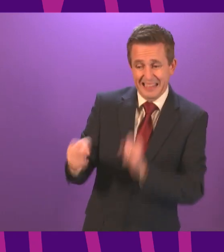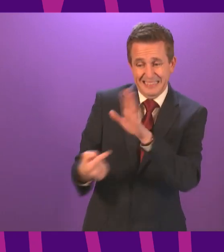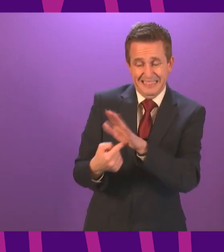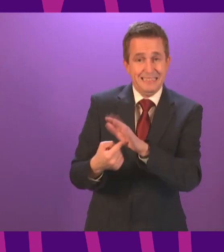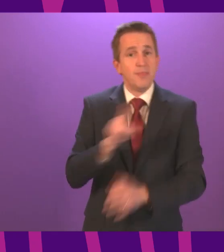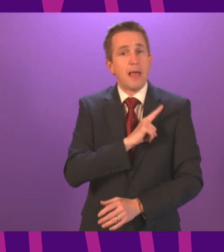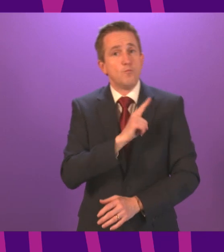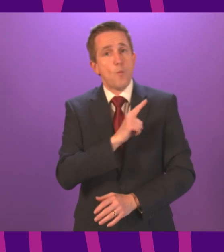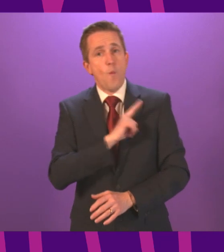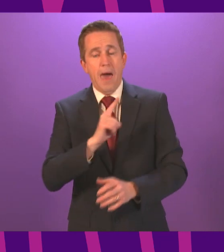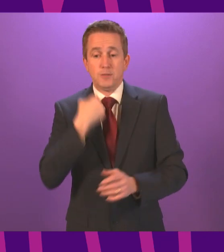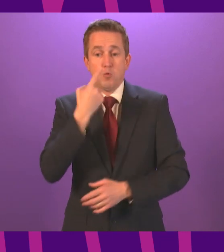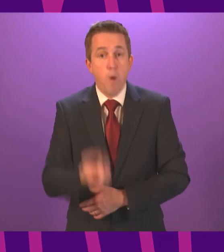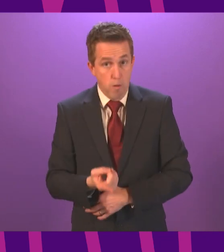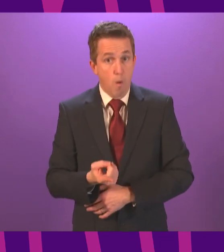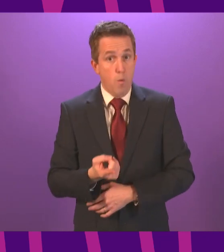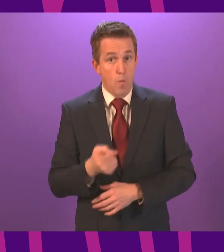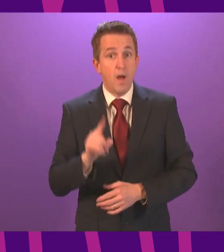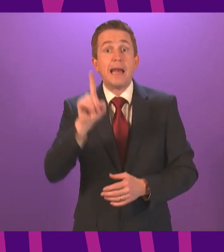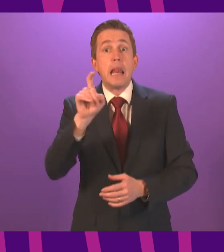local authority areas tomorrow.